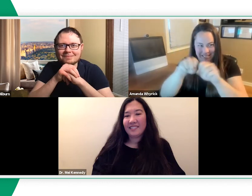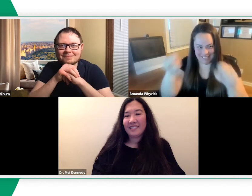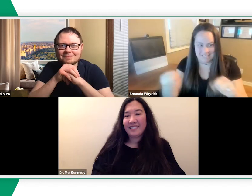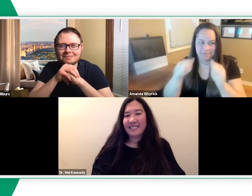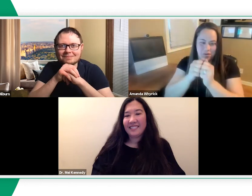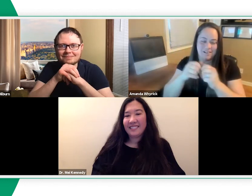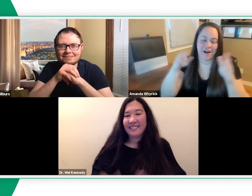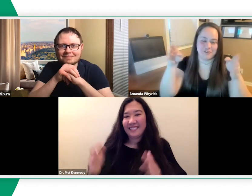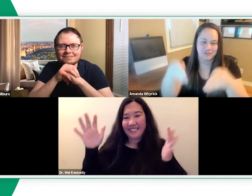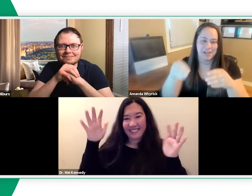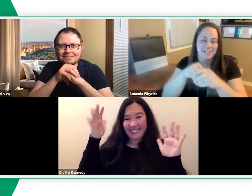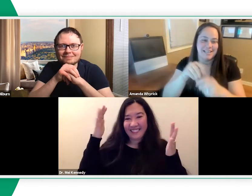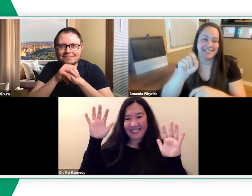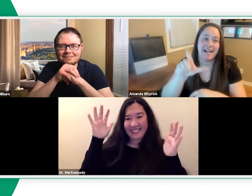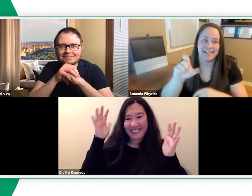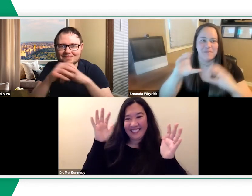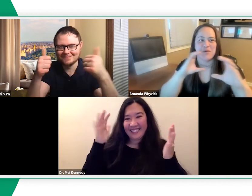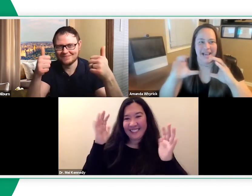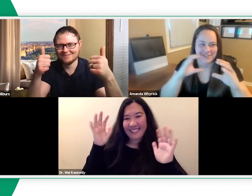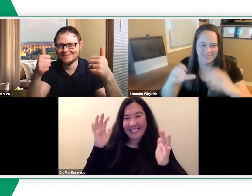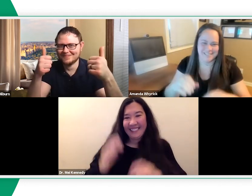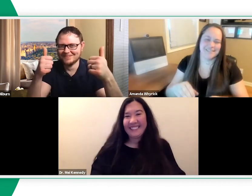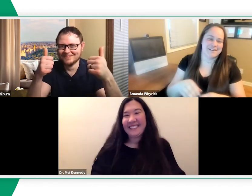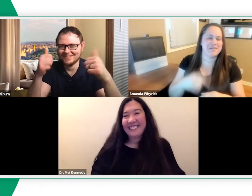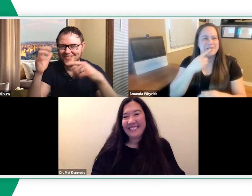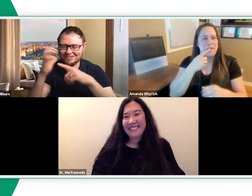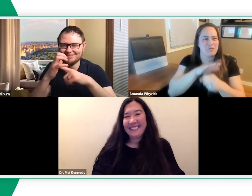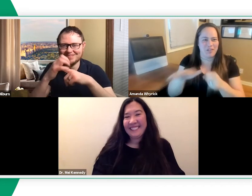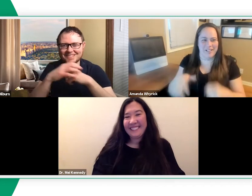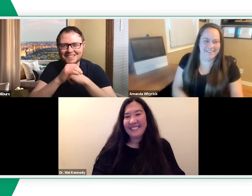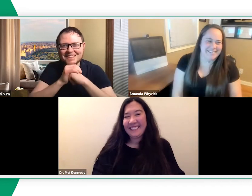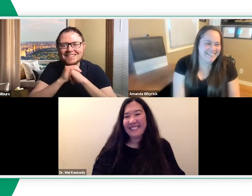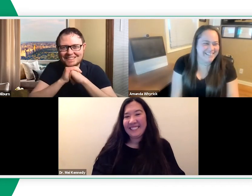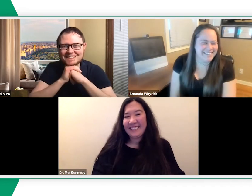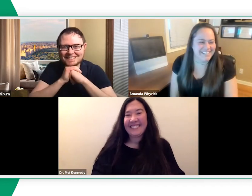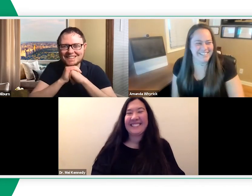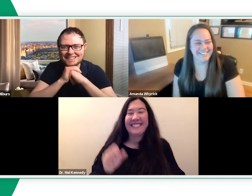in Telecommunications. That’s a mouthful! Congratulations!>>DR. MEI KENNEDY: Cheers to you!